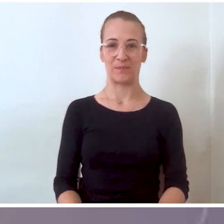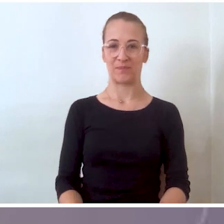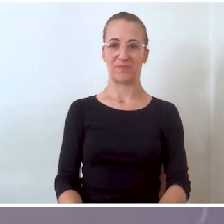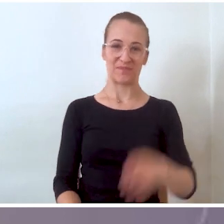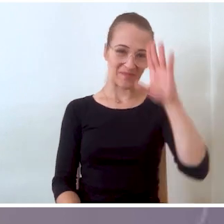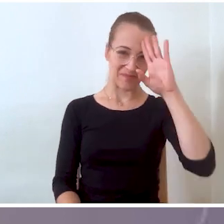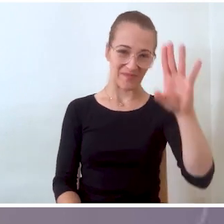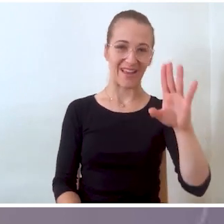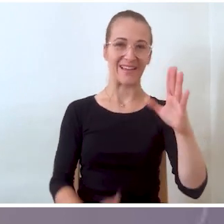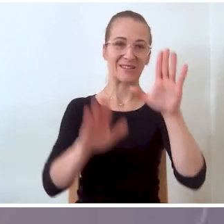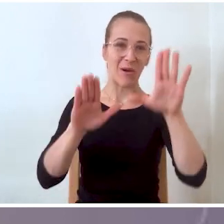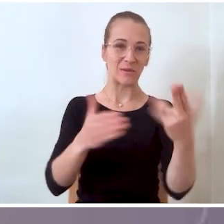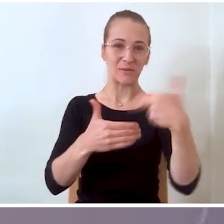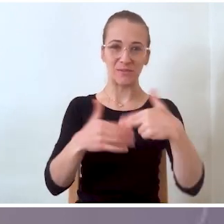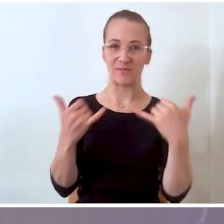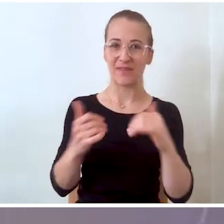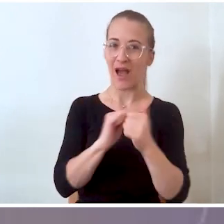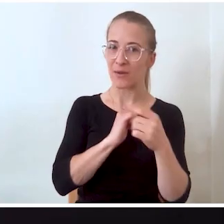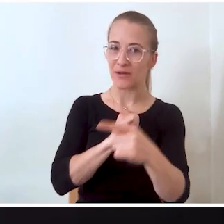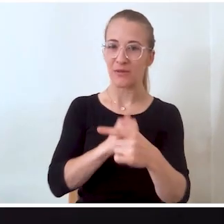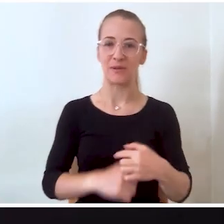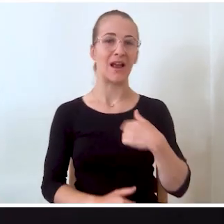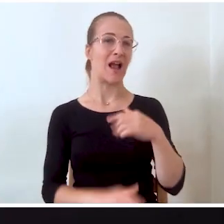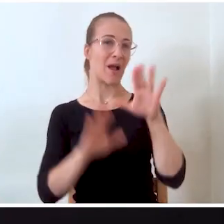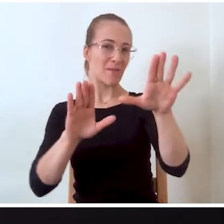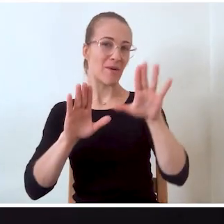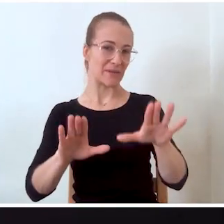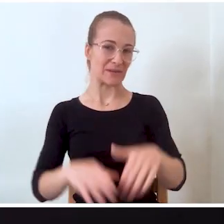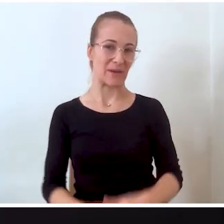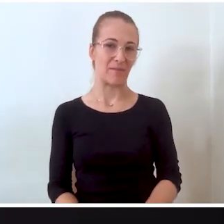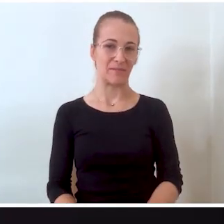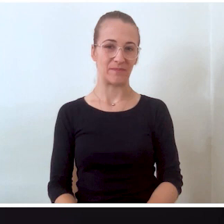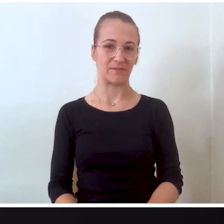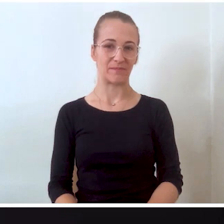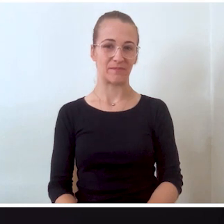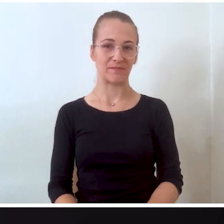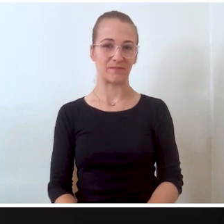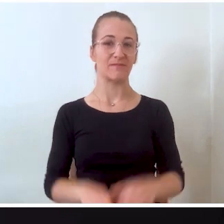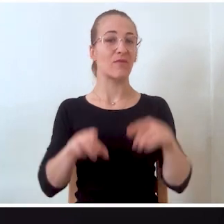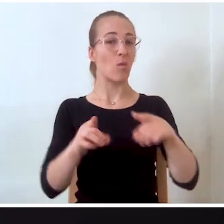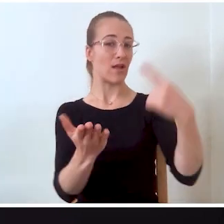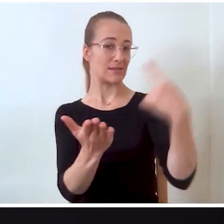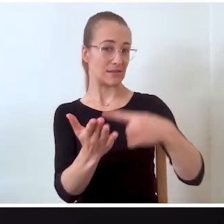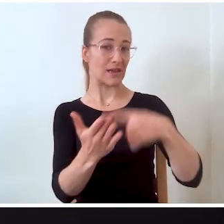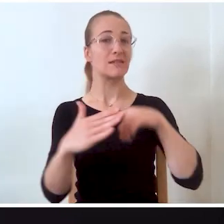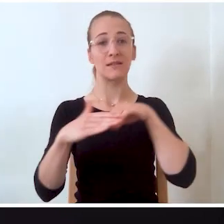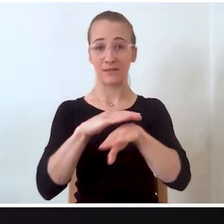Hi, Katrin. It's great to be here. How are you? I'm great. And so when we're talking about accessibility,